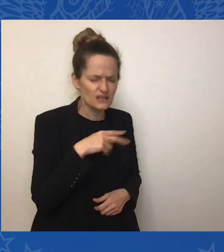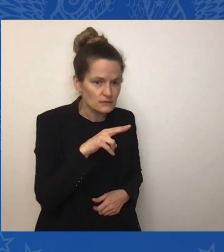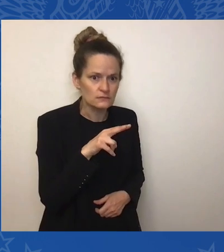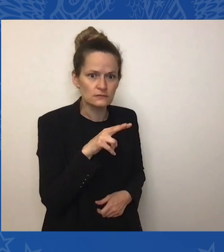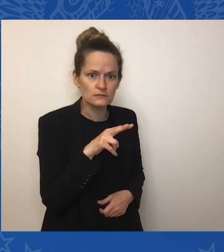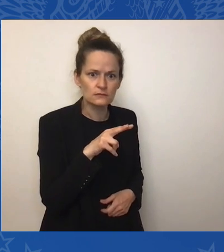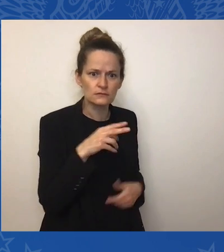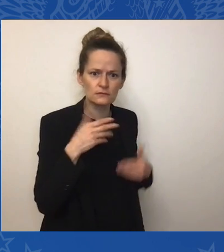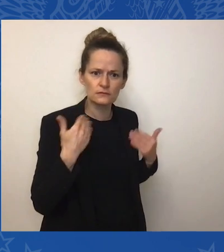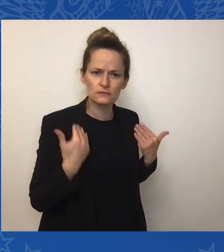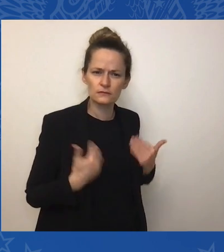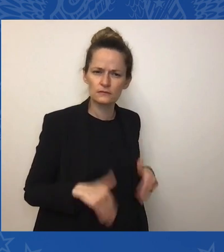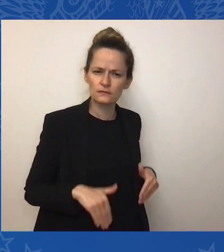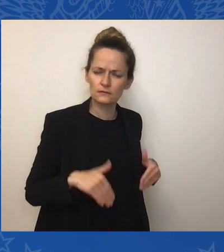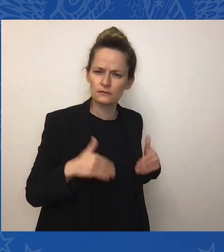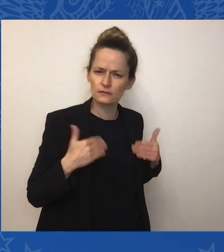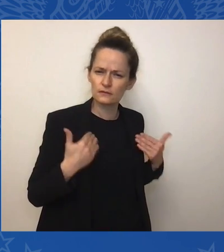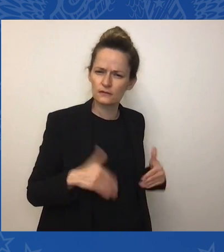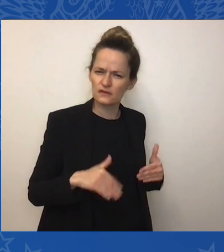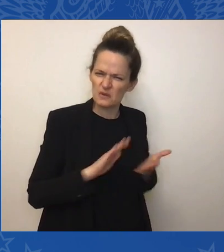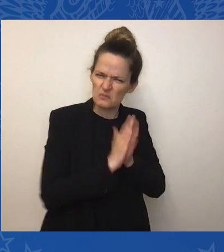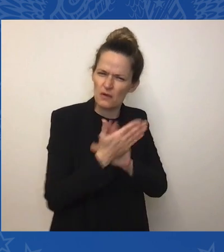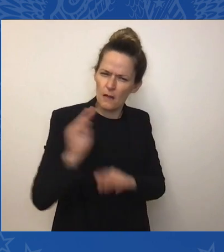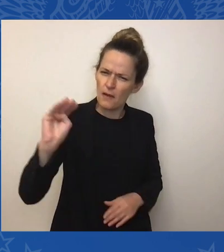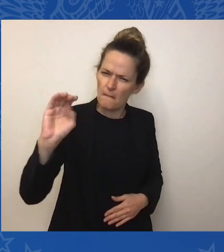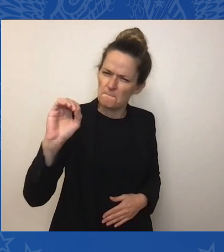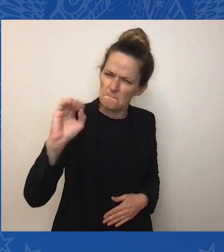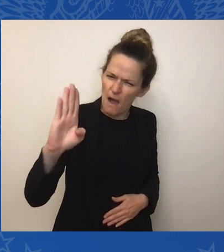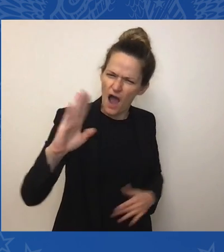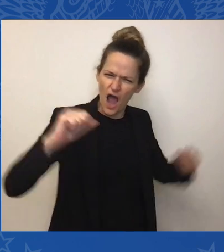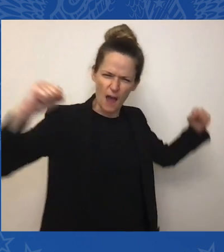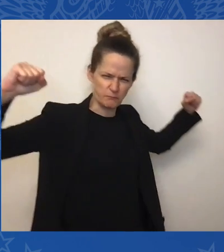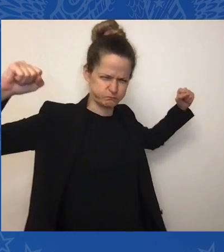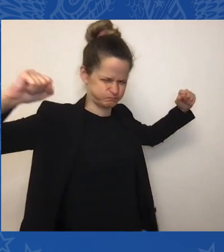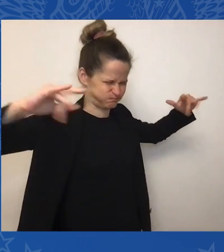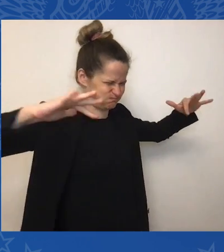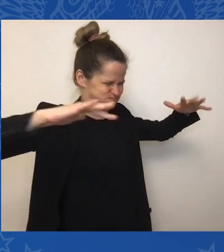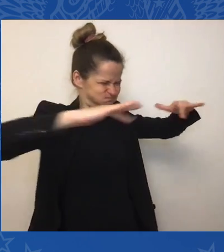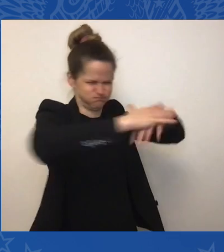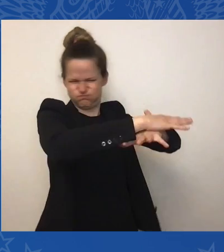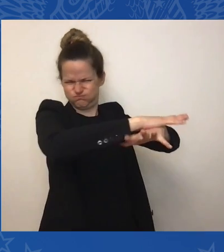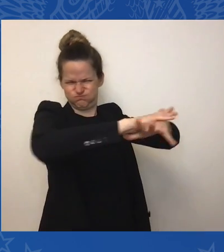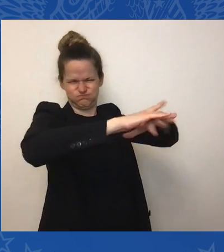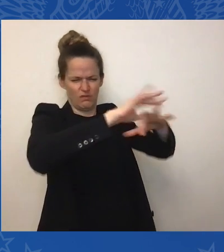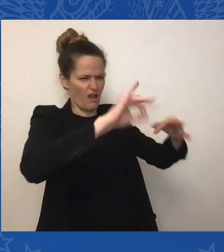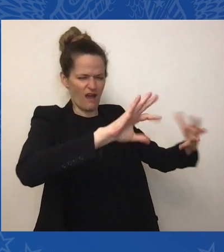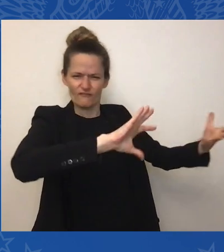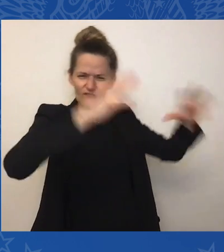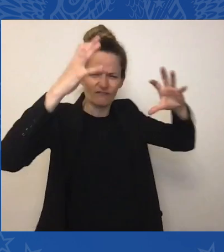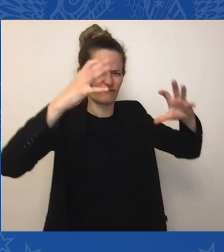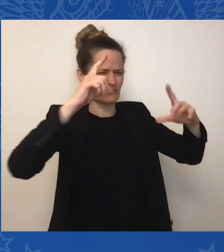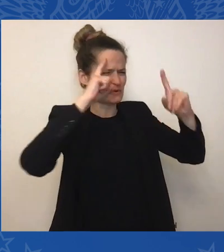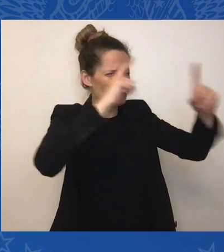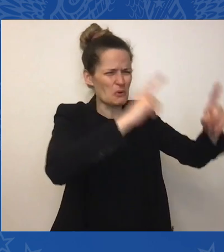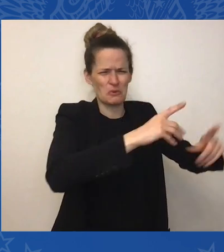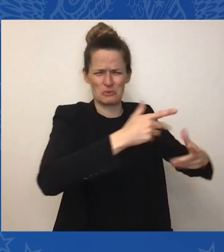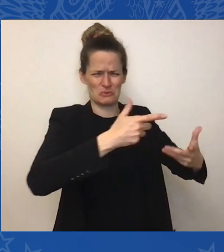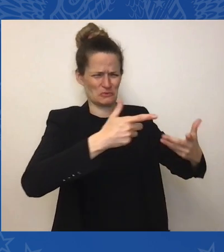the very citadel of democracy. Imagine what you'd be thinking today if you had heard this morning, before you got here,